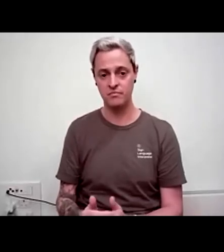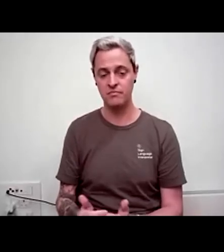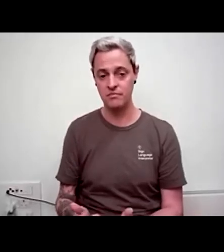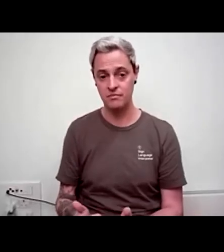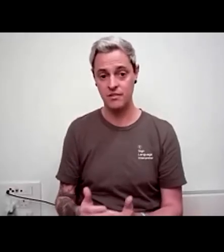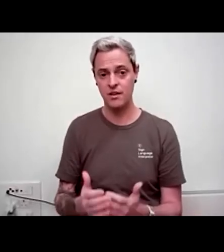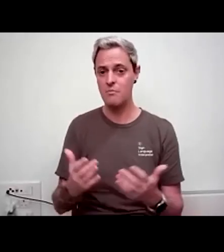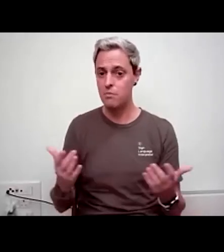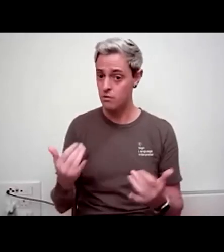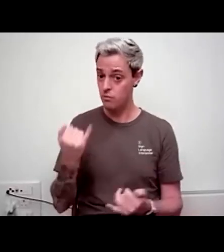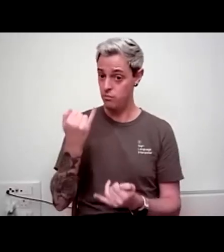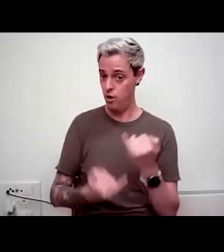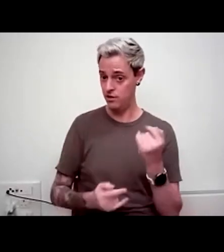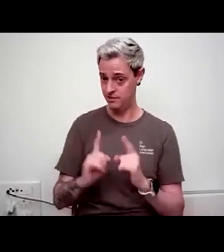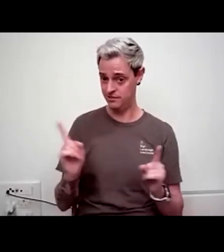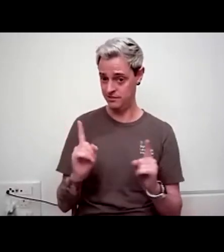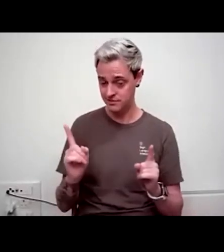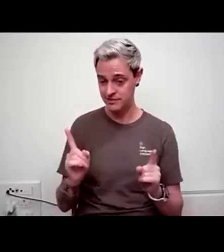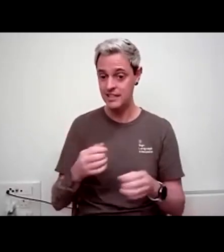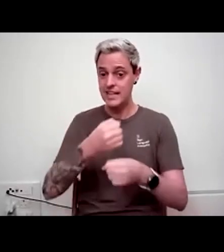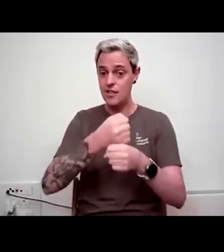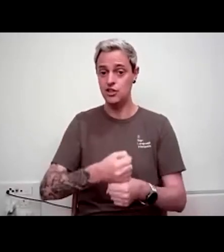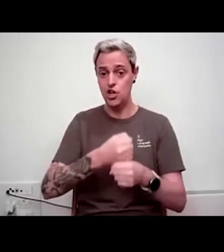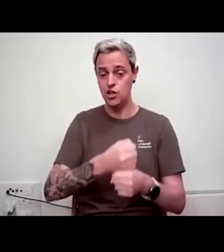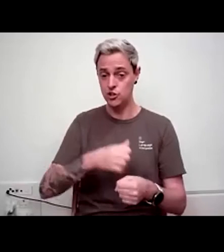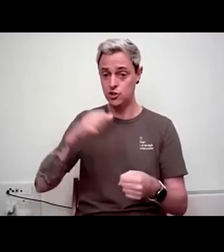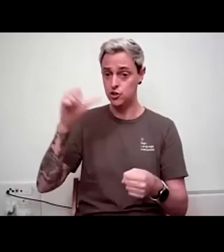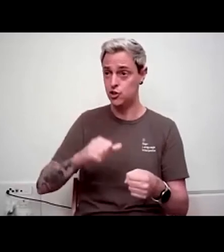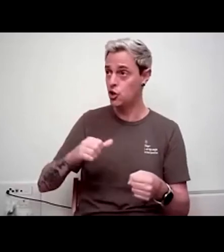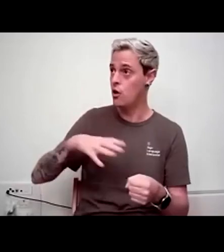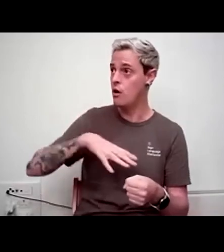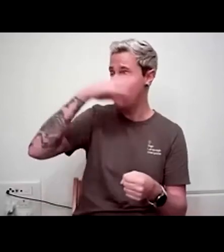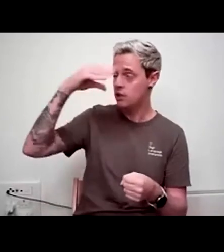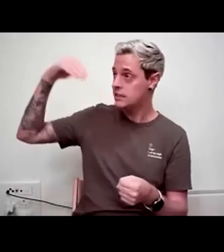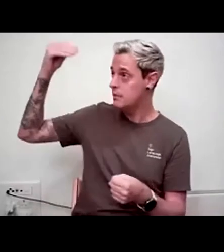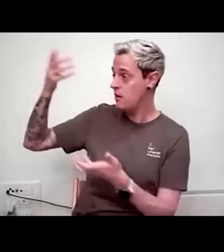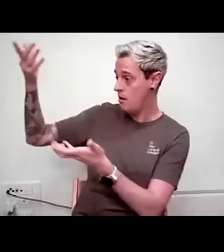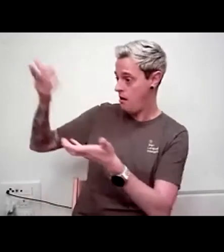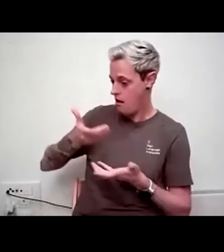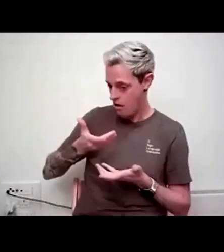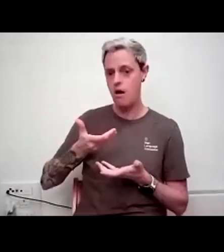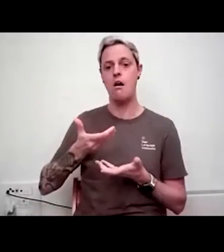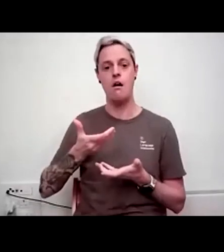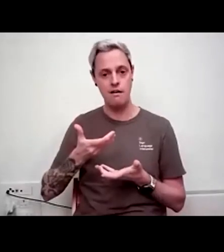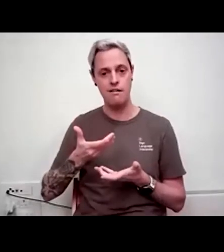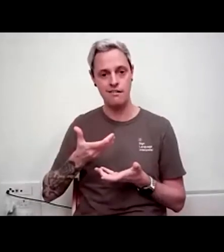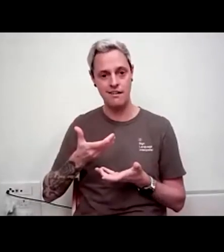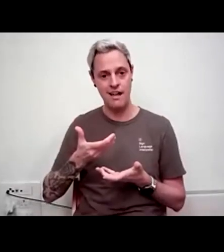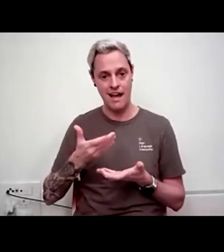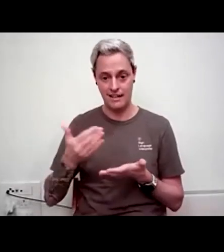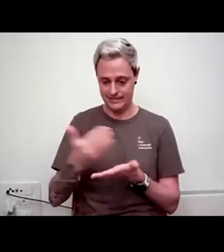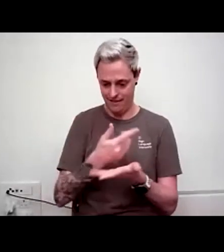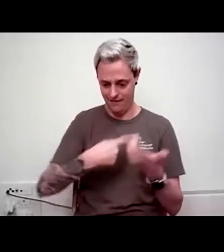That the church doesn't hear what the Spirit of Jesus says to it through the members of his body that it thinks of as disabled.